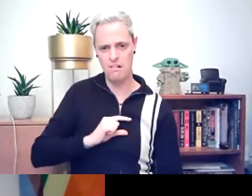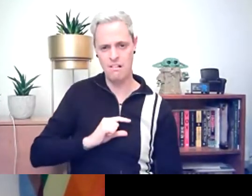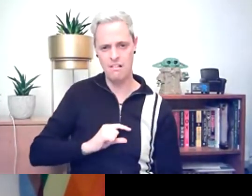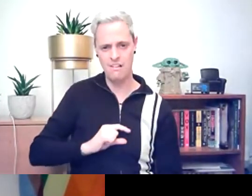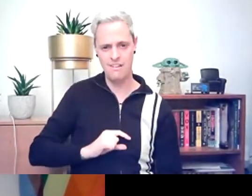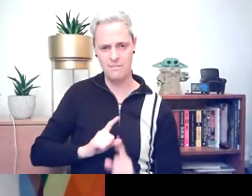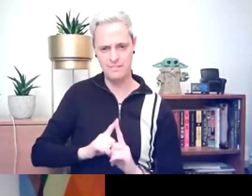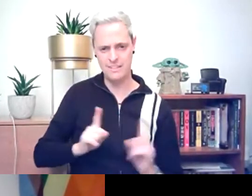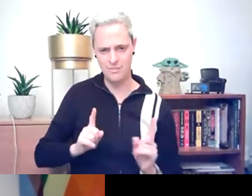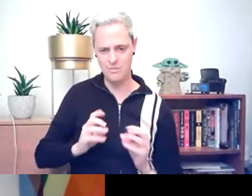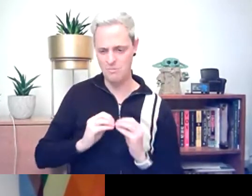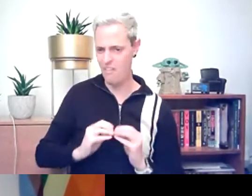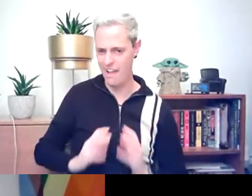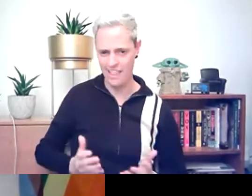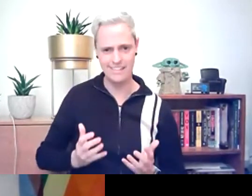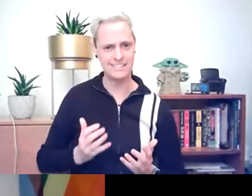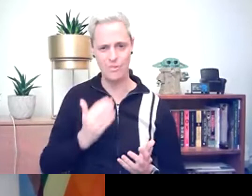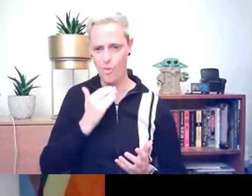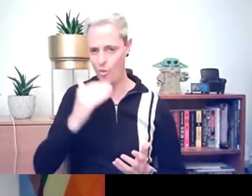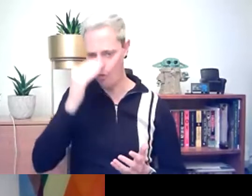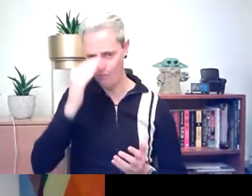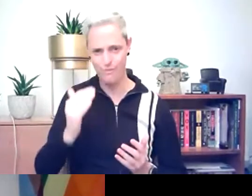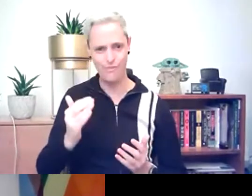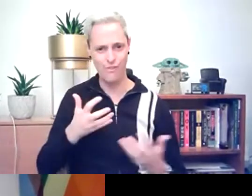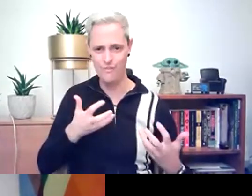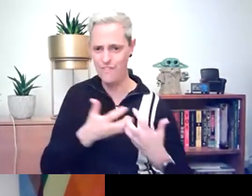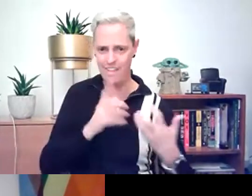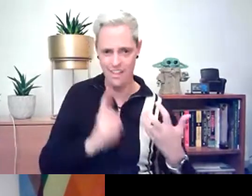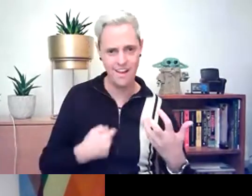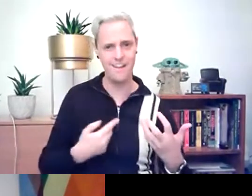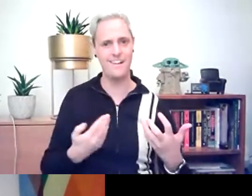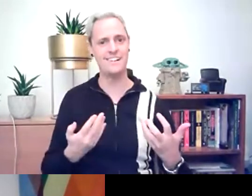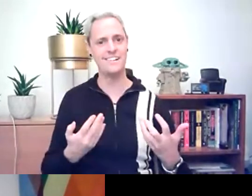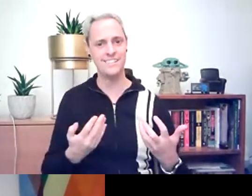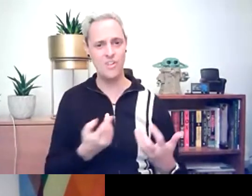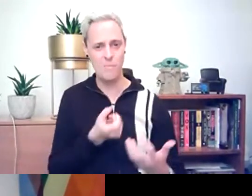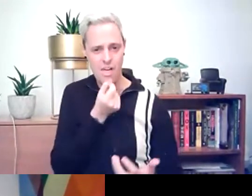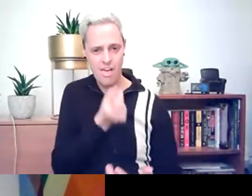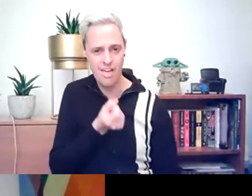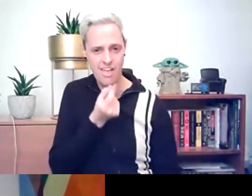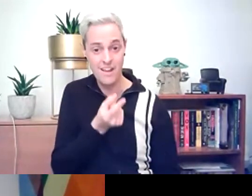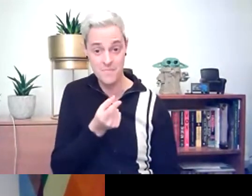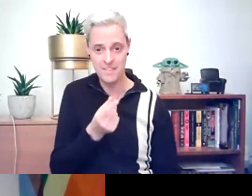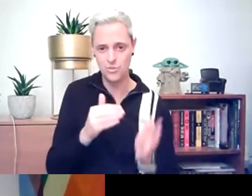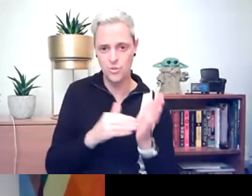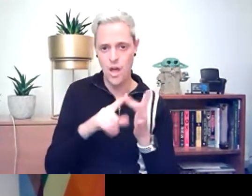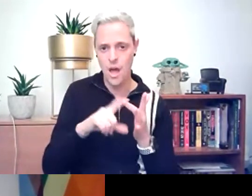valid or you shouldn't be here fitting in or any of these things that are doing those migrations. 18:32:35 That is so important for mental health